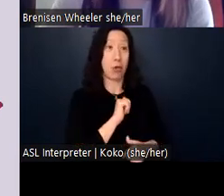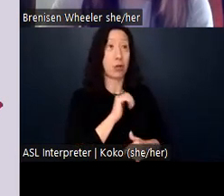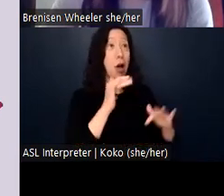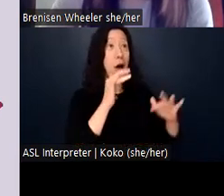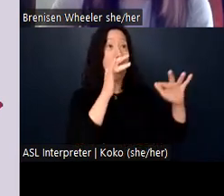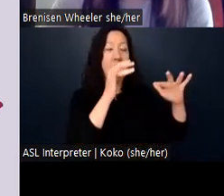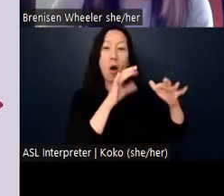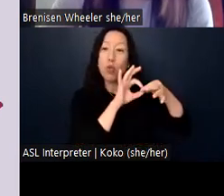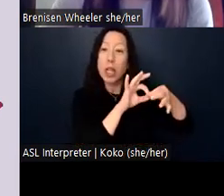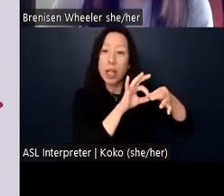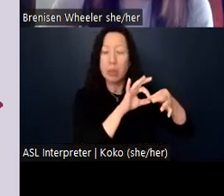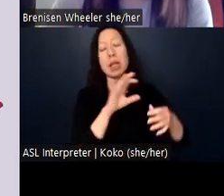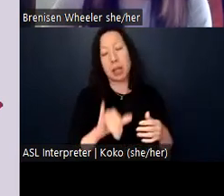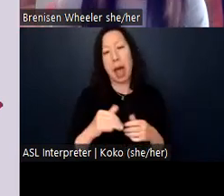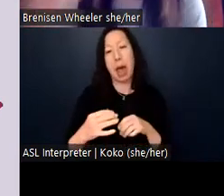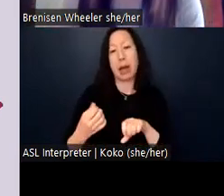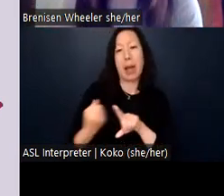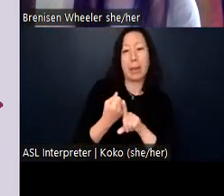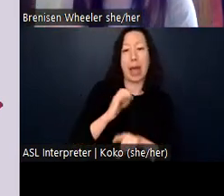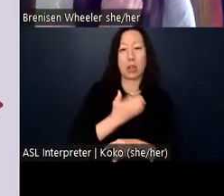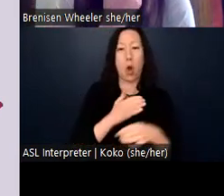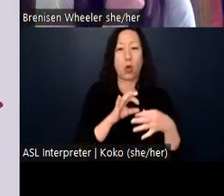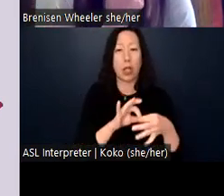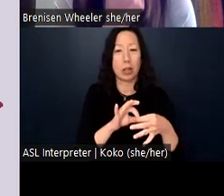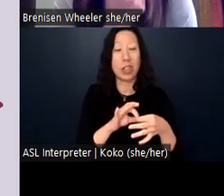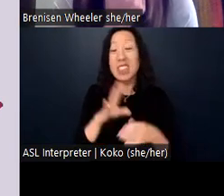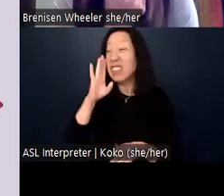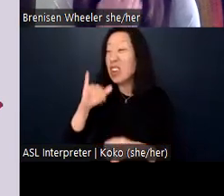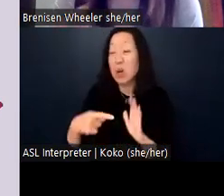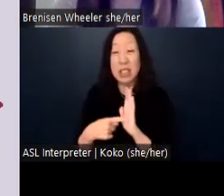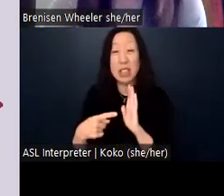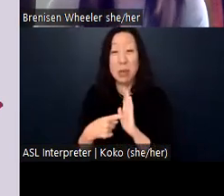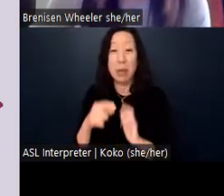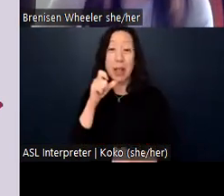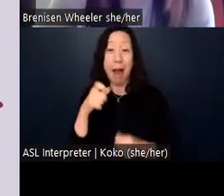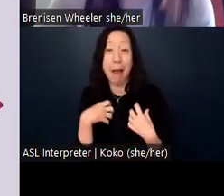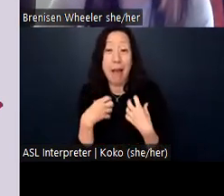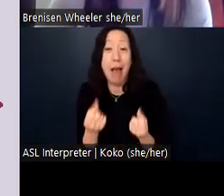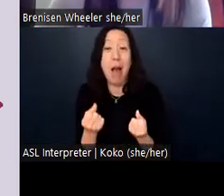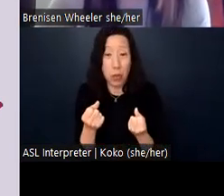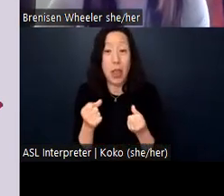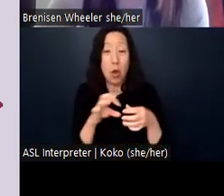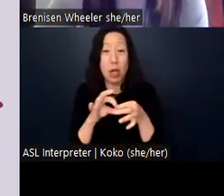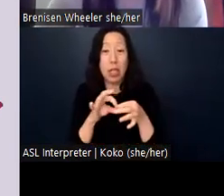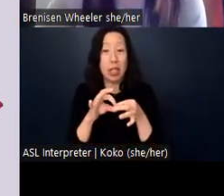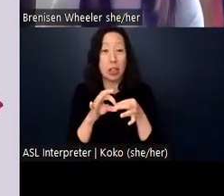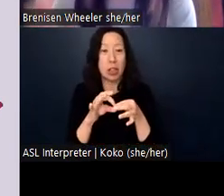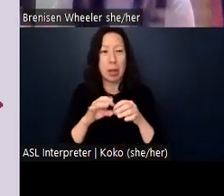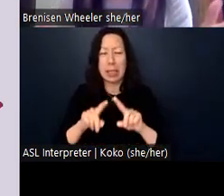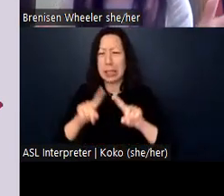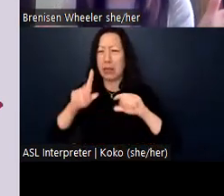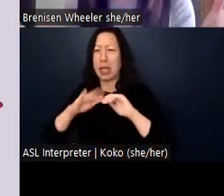12:15:03 can be hard to distinguish generally recent ones. and you'll see the arrows indicating